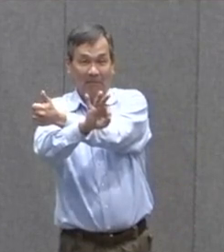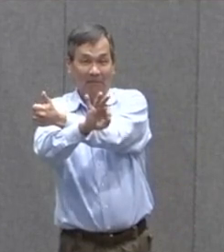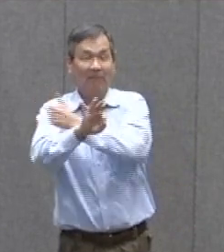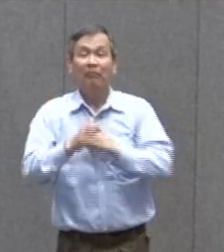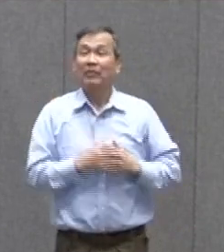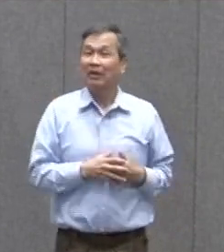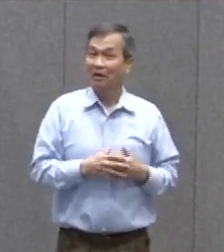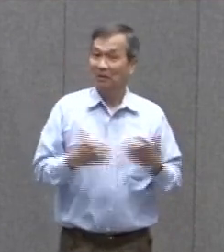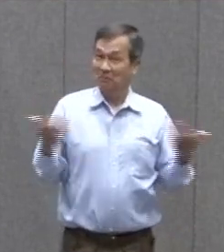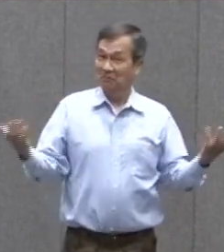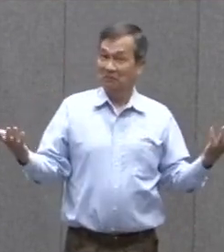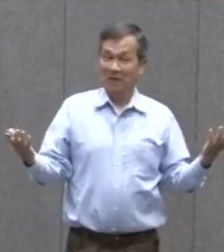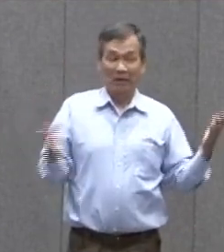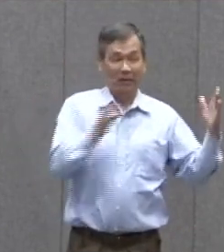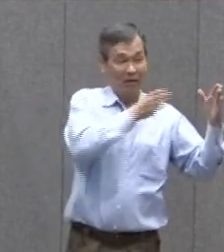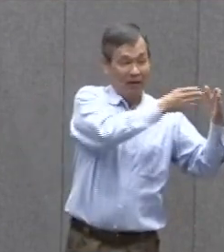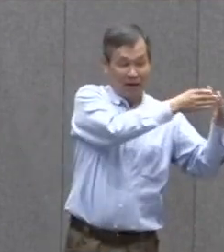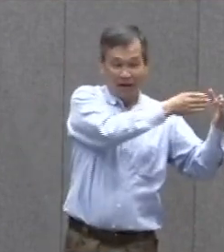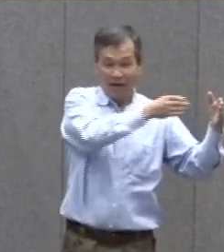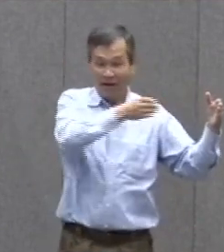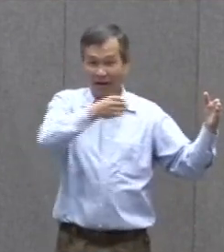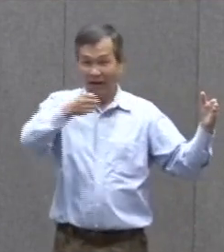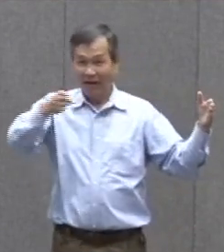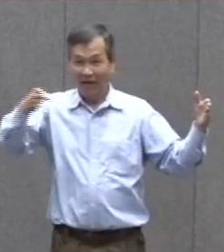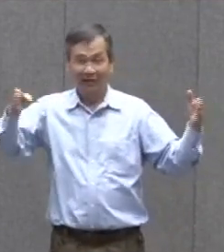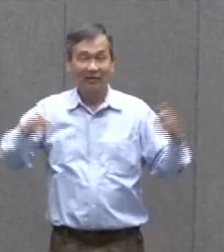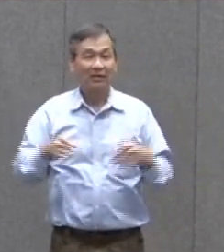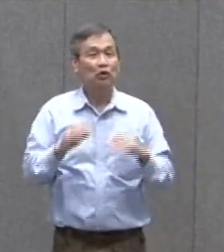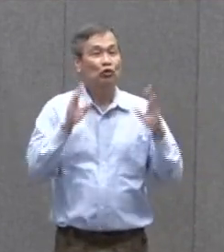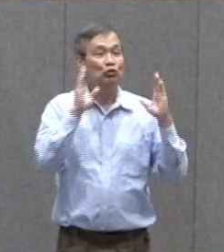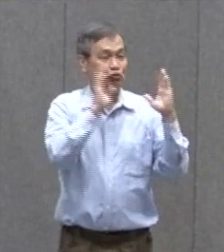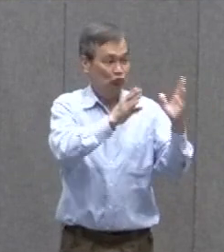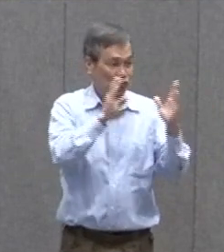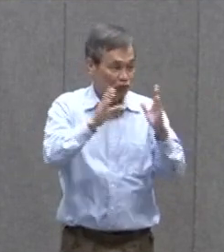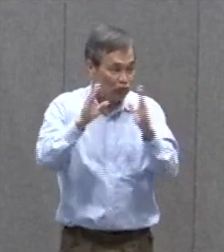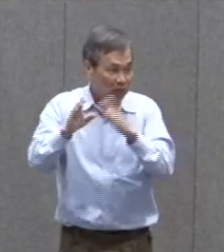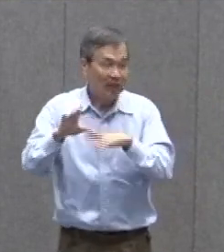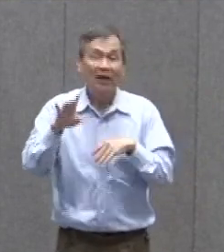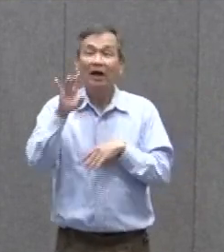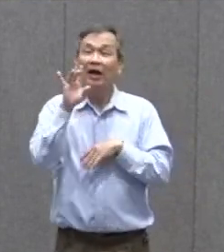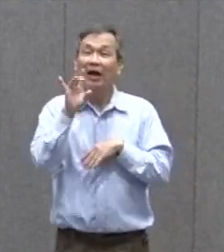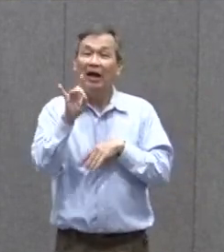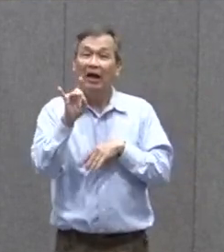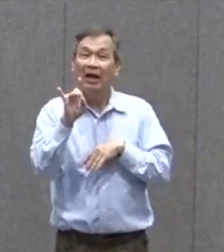I made a list and I put eight, nine, 10 in order. Eight, nine, 10.